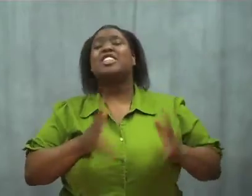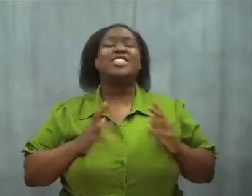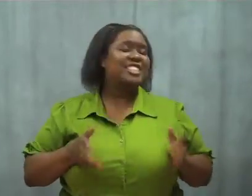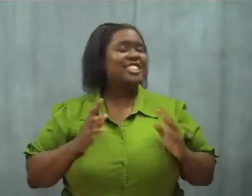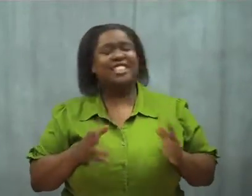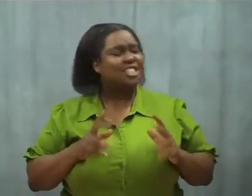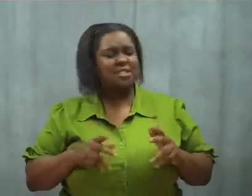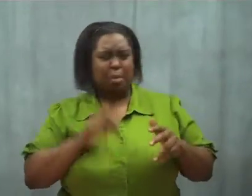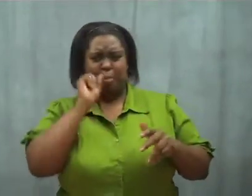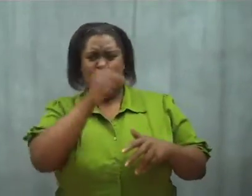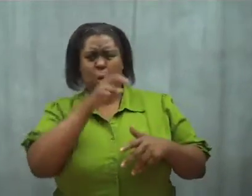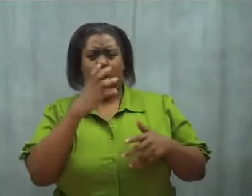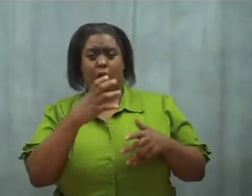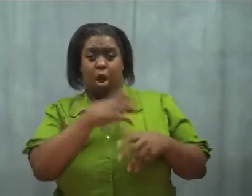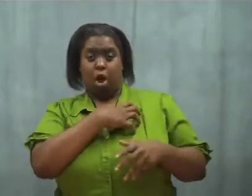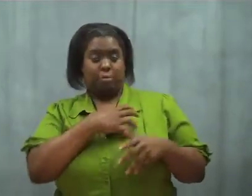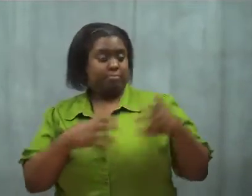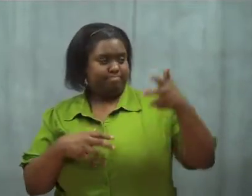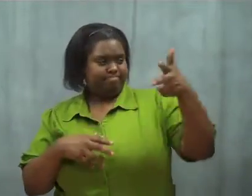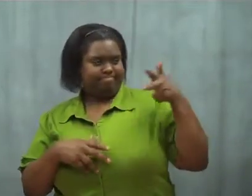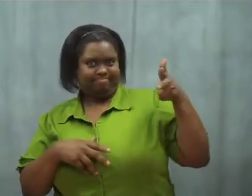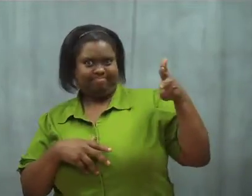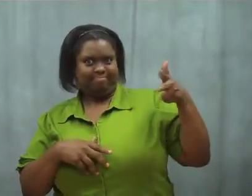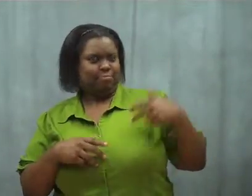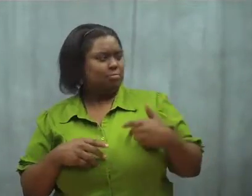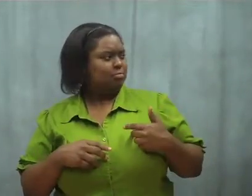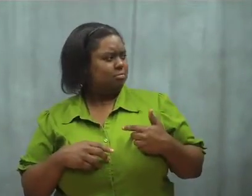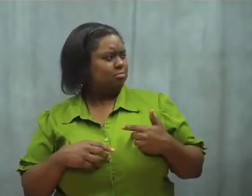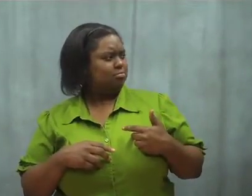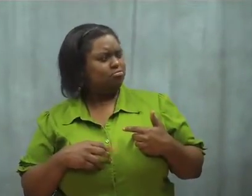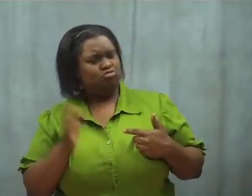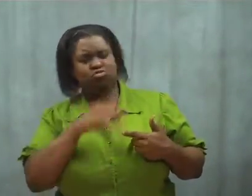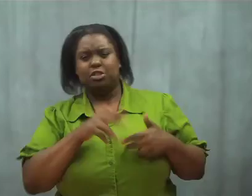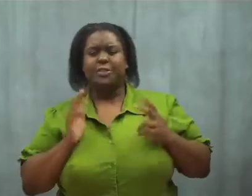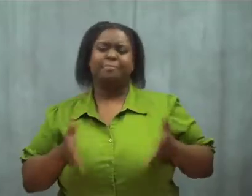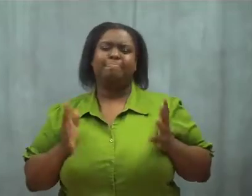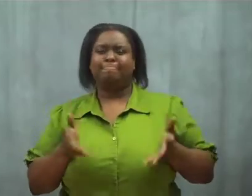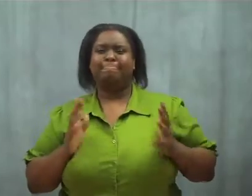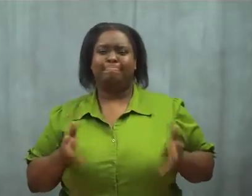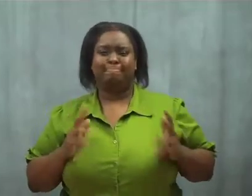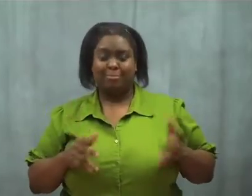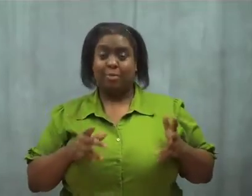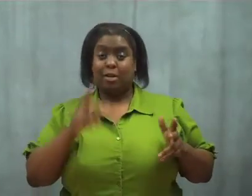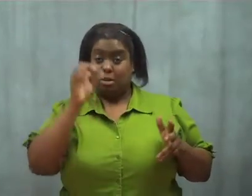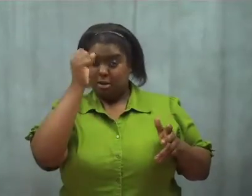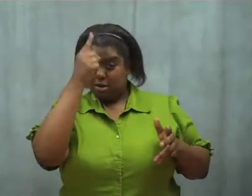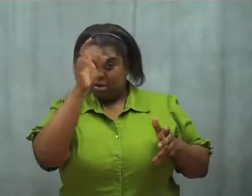I noticed a police car to the side. We ignored it and kept chatting.